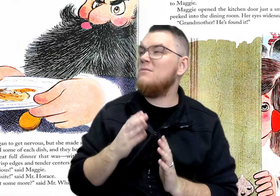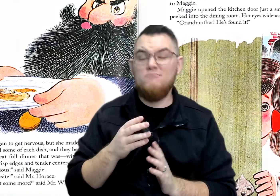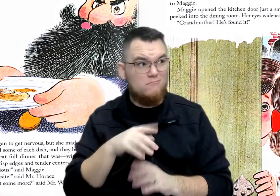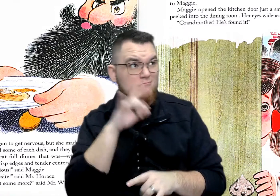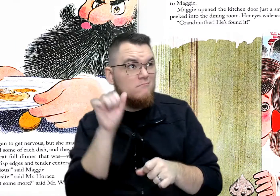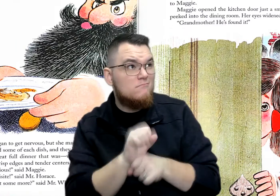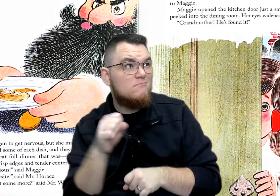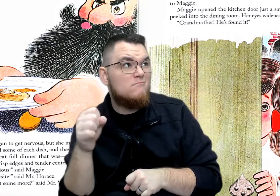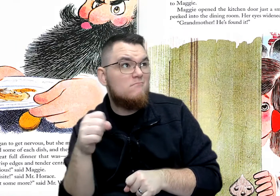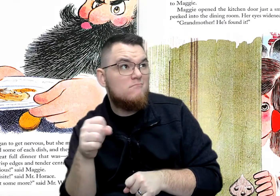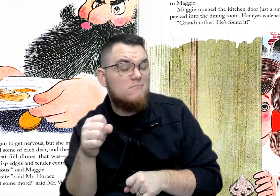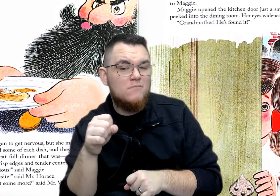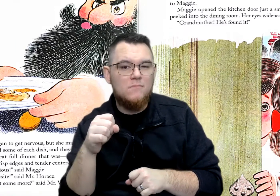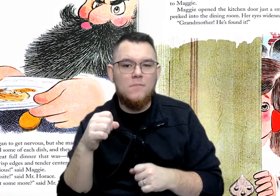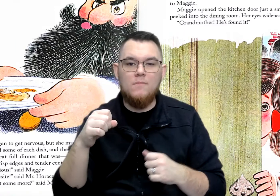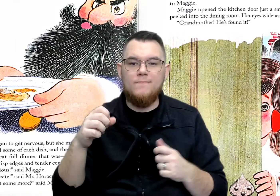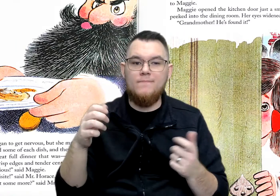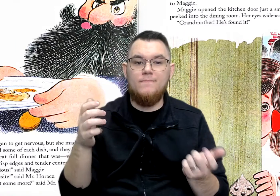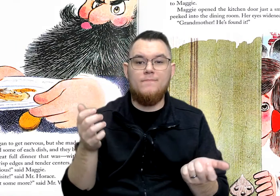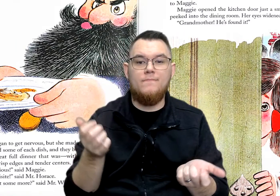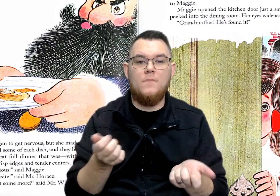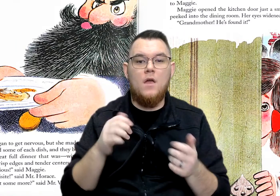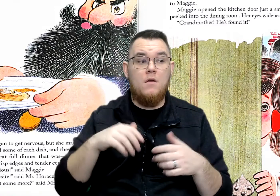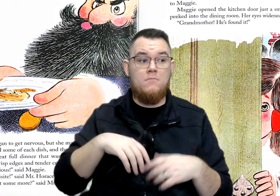All the starch seemed to leave Mr. Horace.